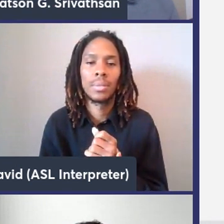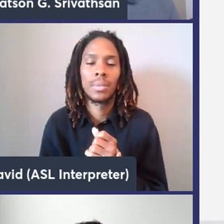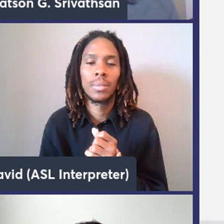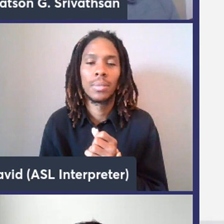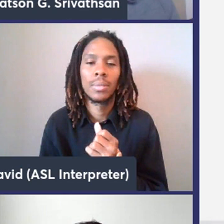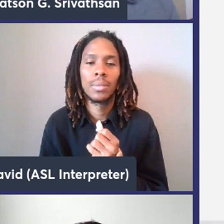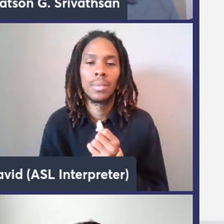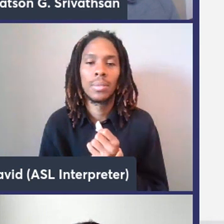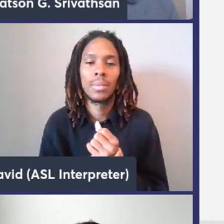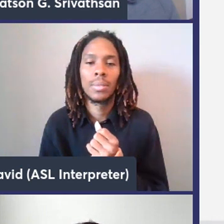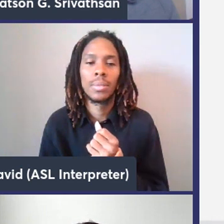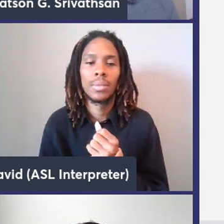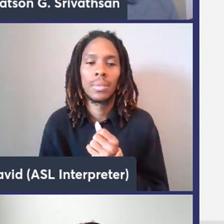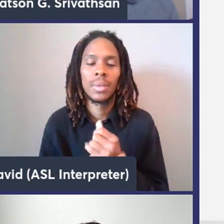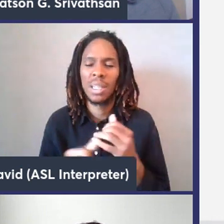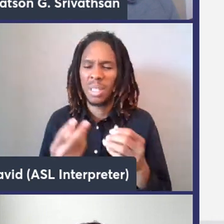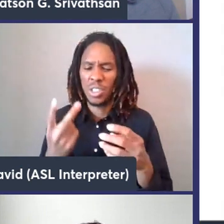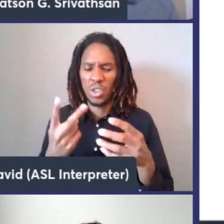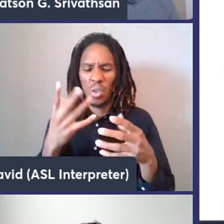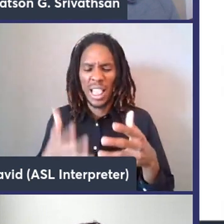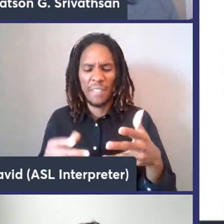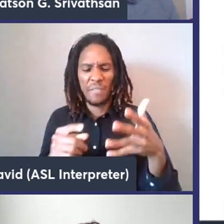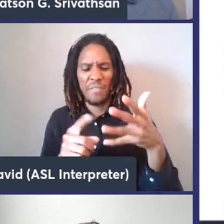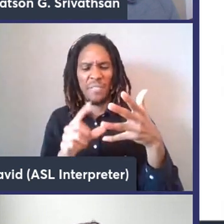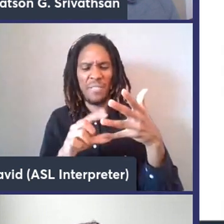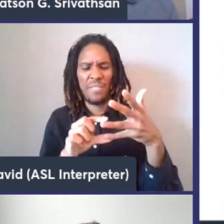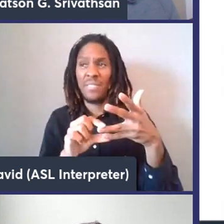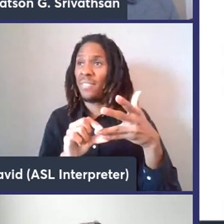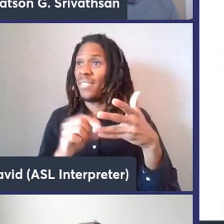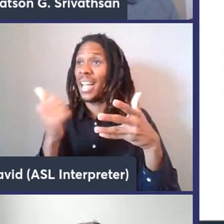That leaves us with two more languages we need to select. Anyone have recommendations?